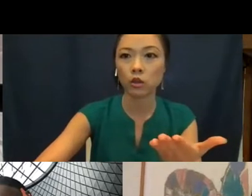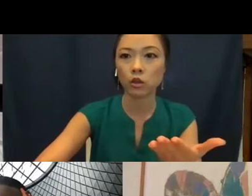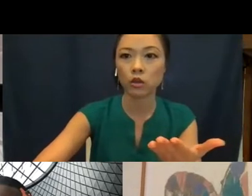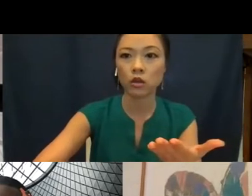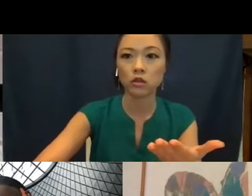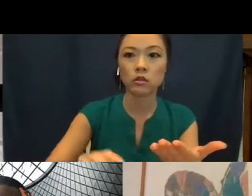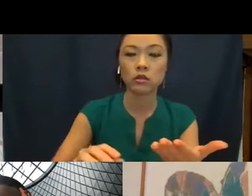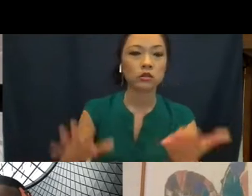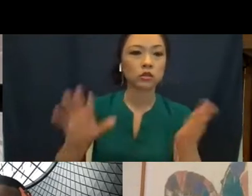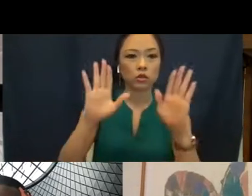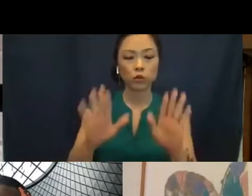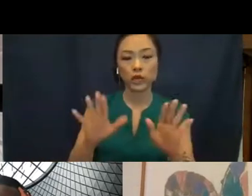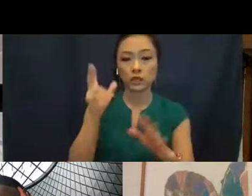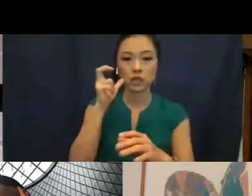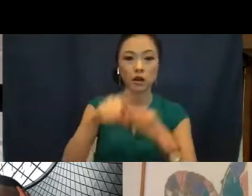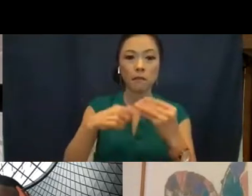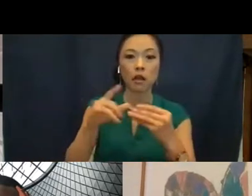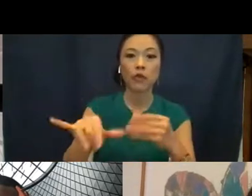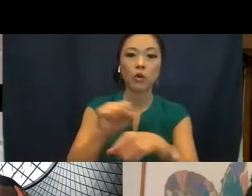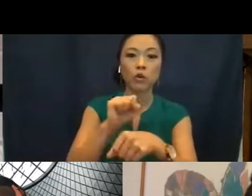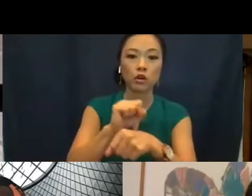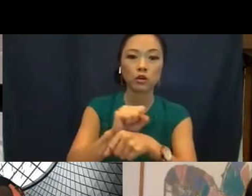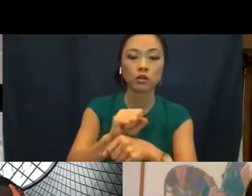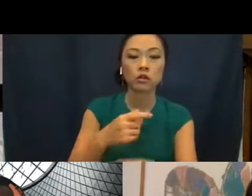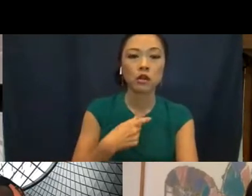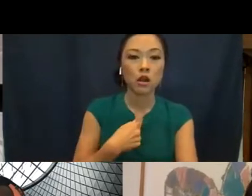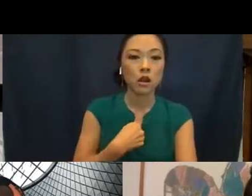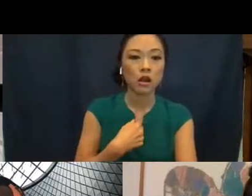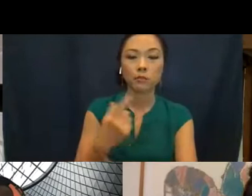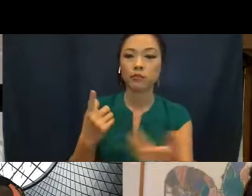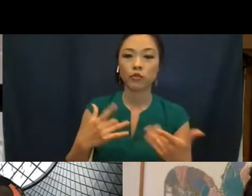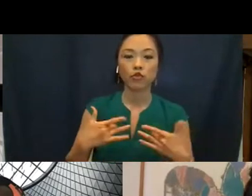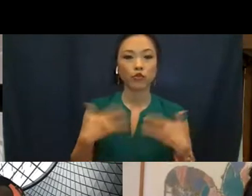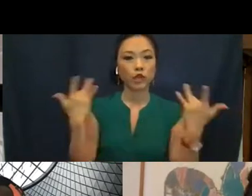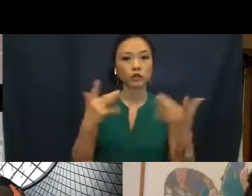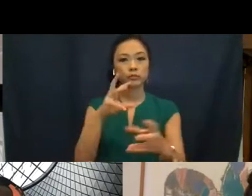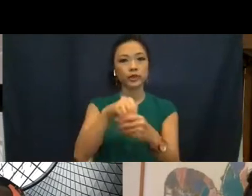hear about that work and I'm super thrilled to be in conversation with everyone tonight.